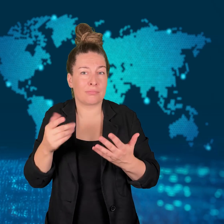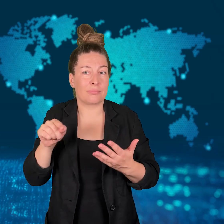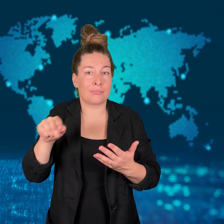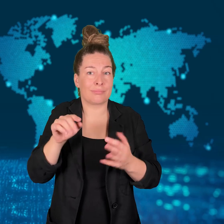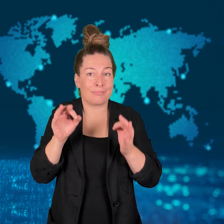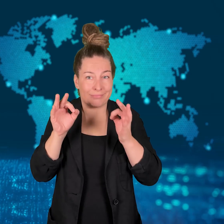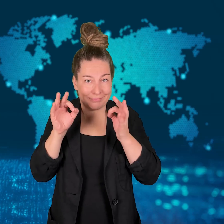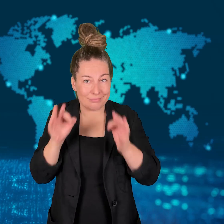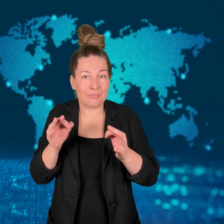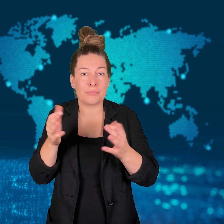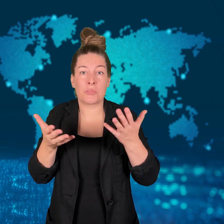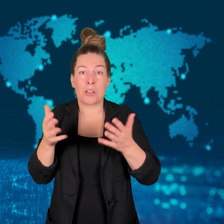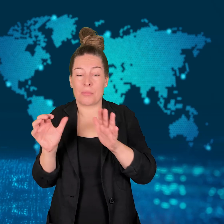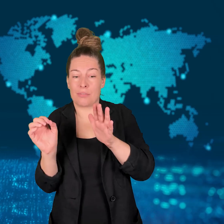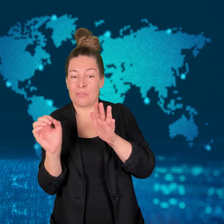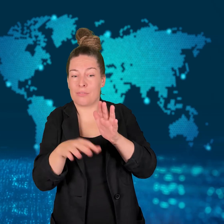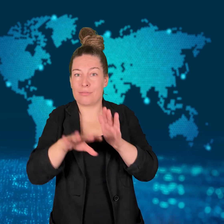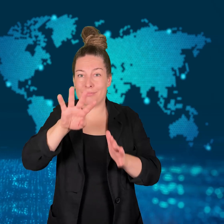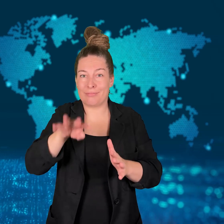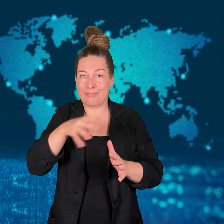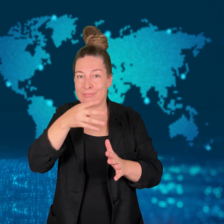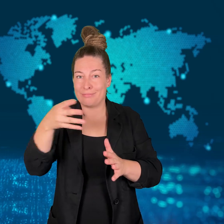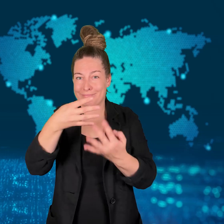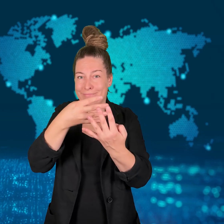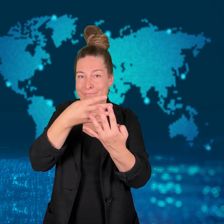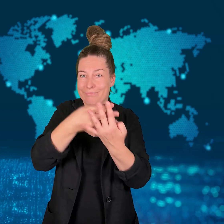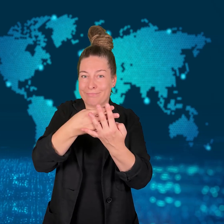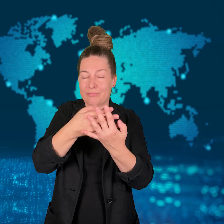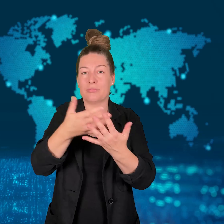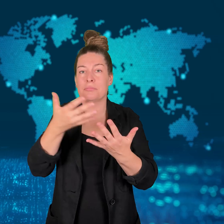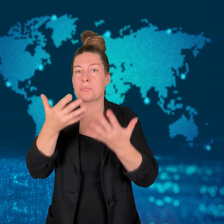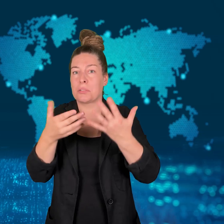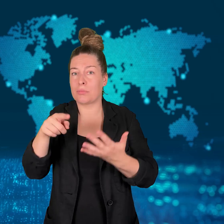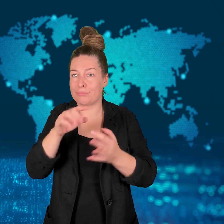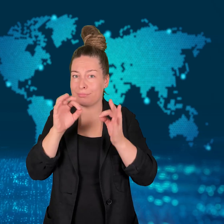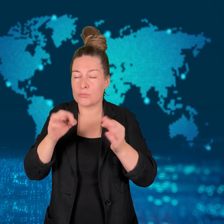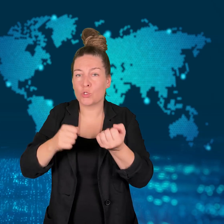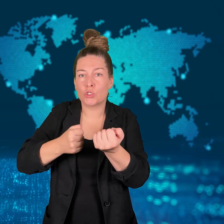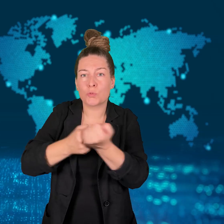punitive policies" that lead to more children locked up